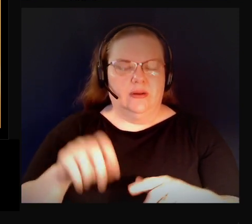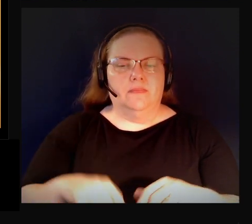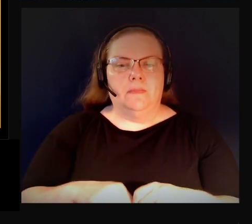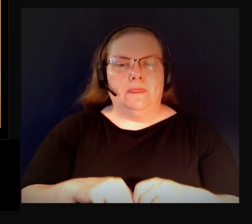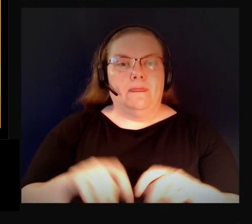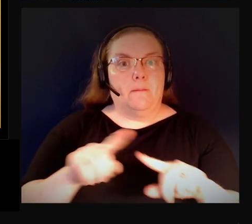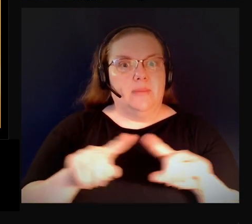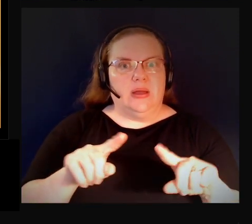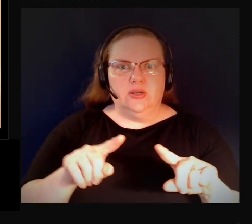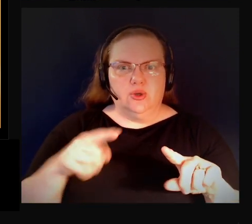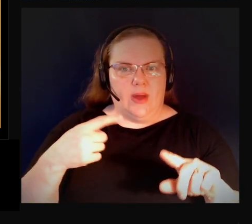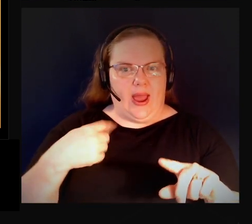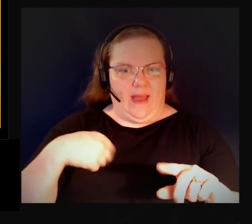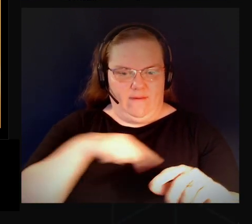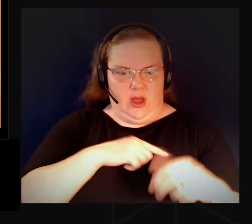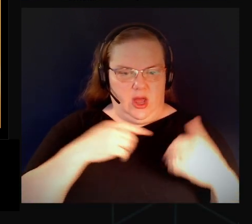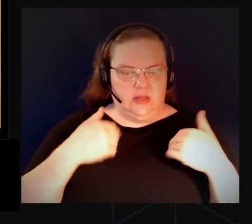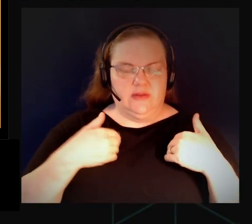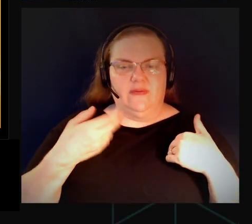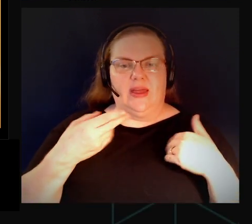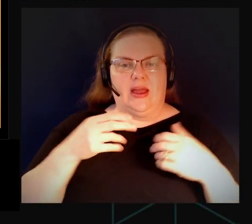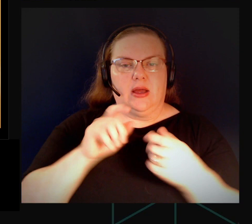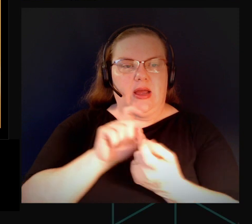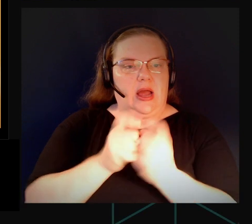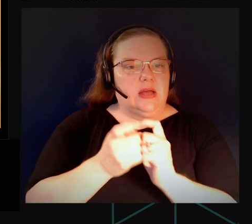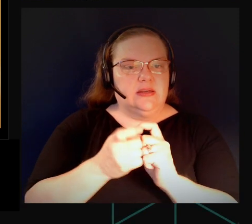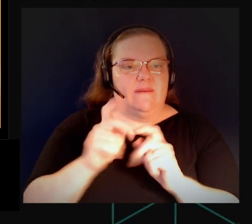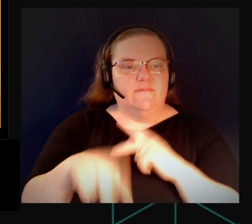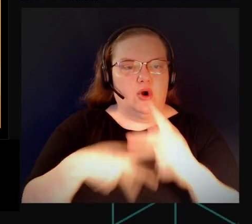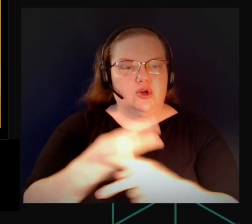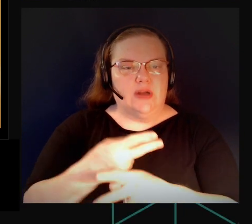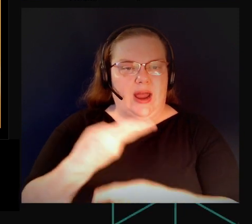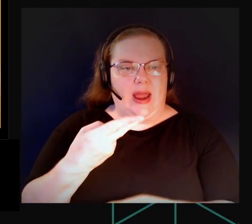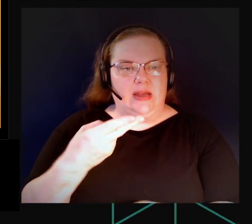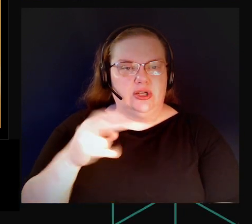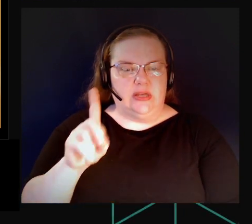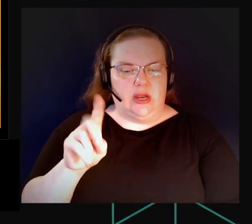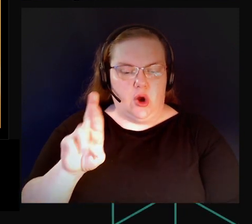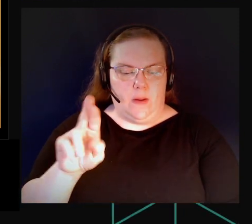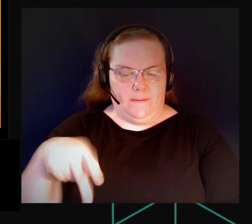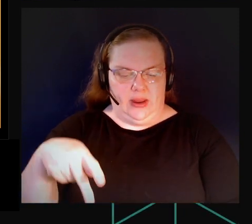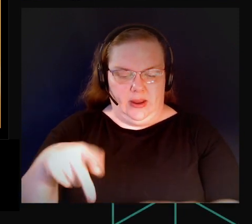even in their custom version of HDRP. I'm really excited about the work we have done